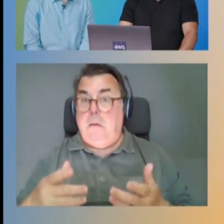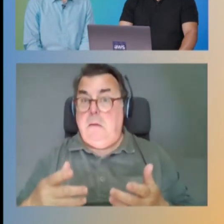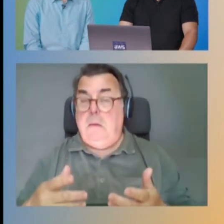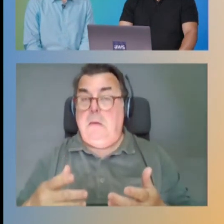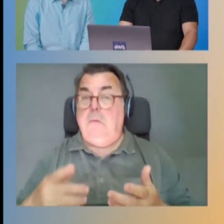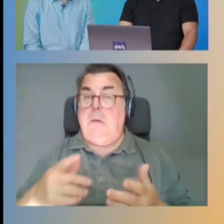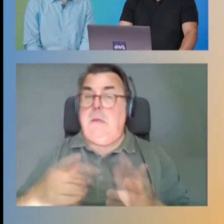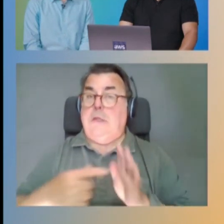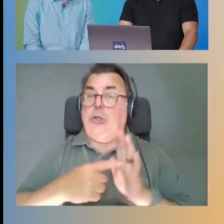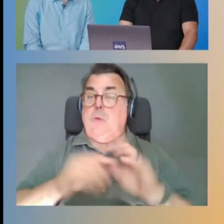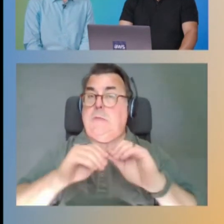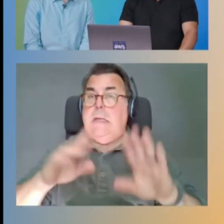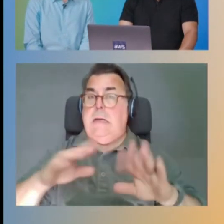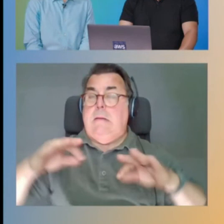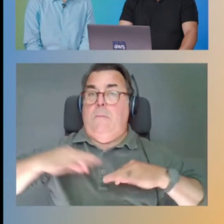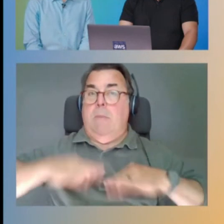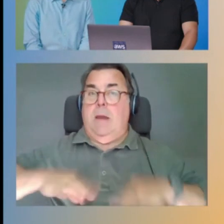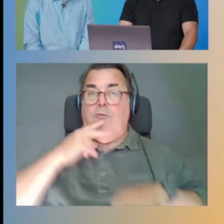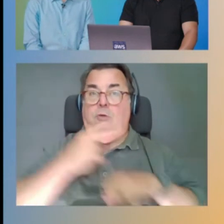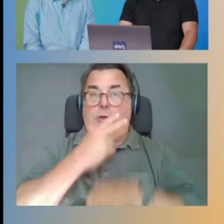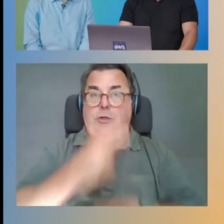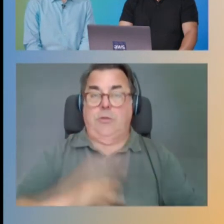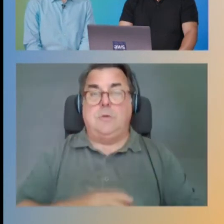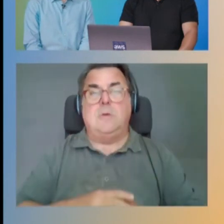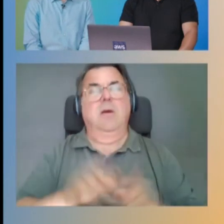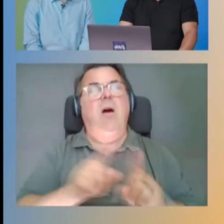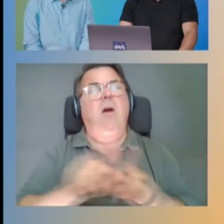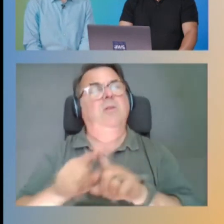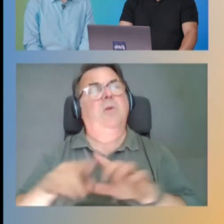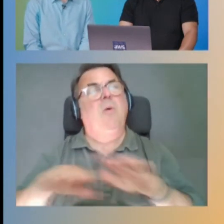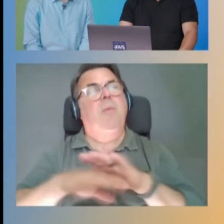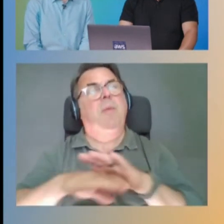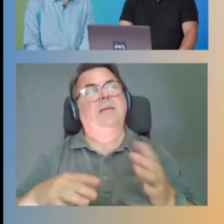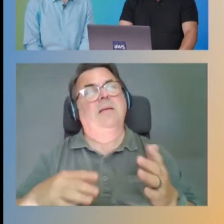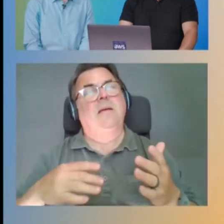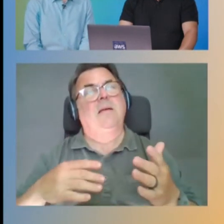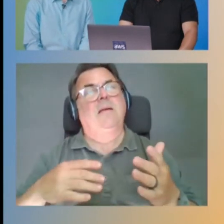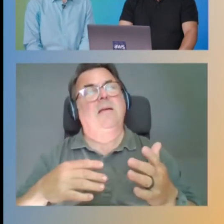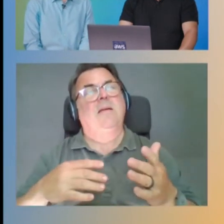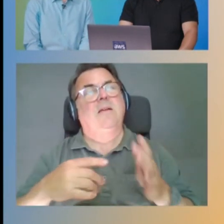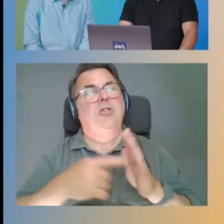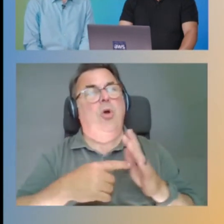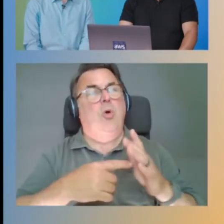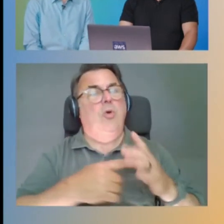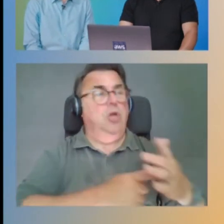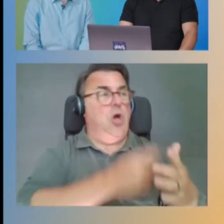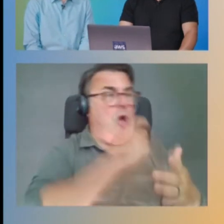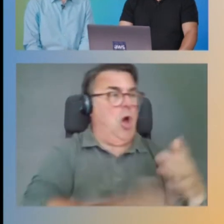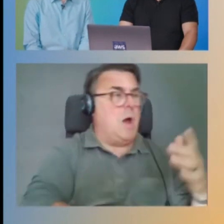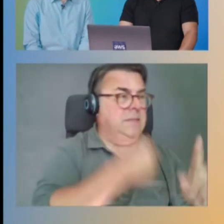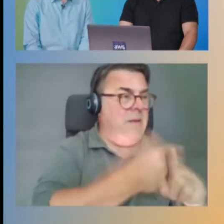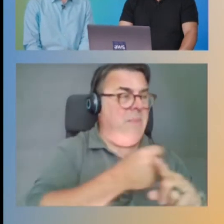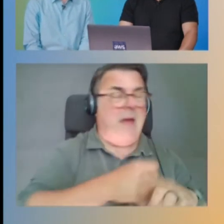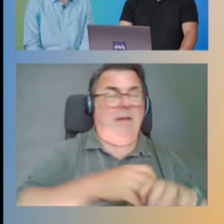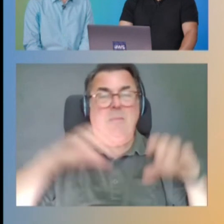And also, as you mentioned, this kind of essentially has cost and performance impacts for customers in training these models.